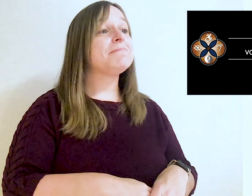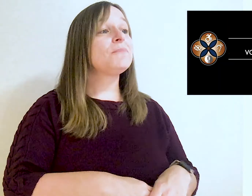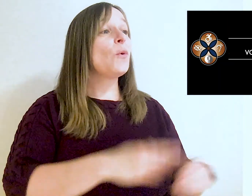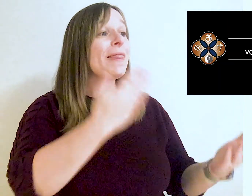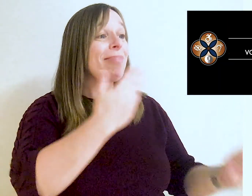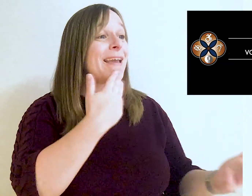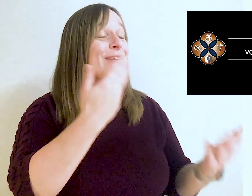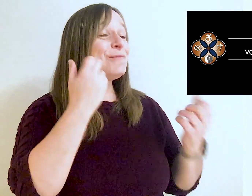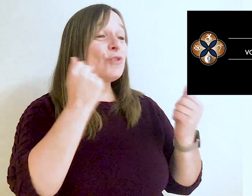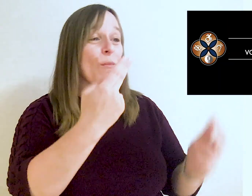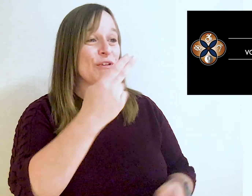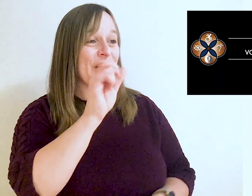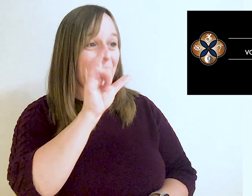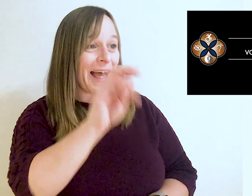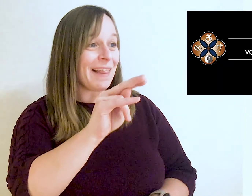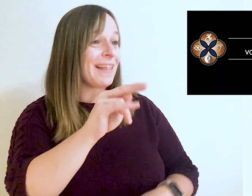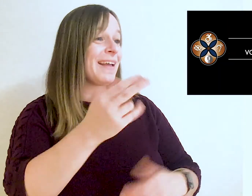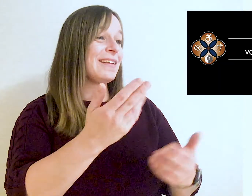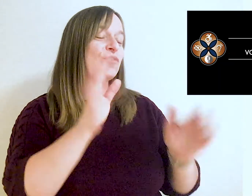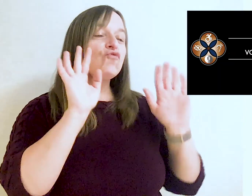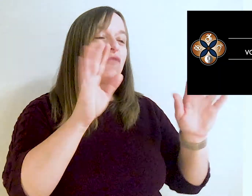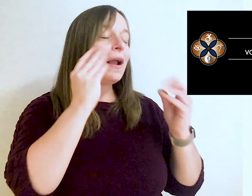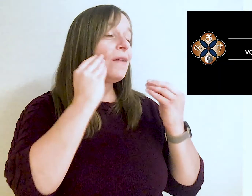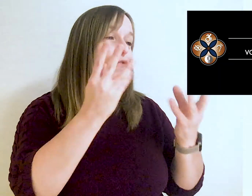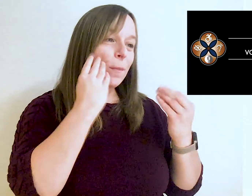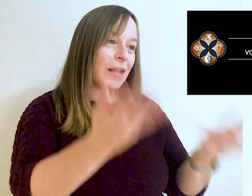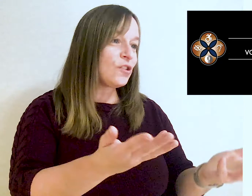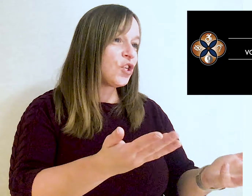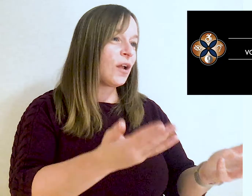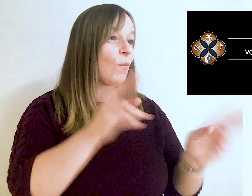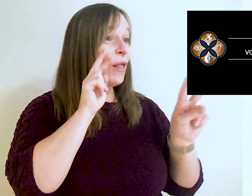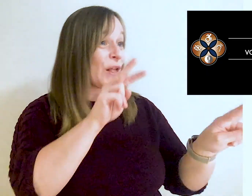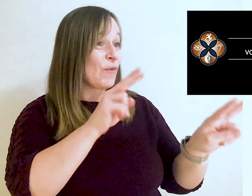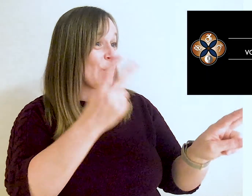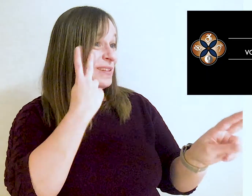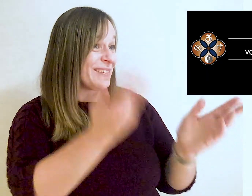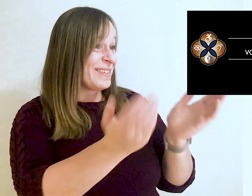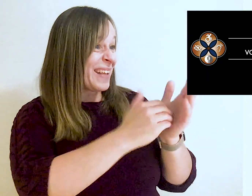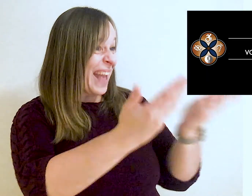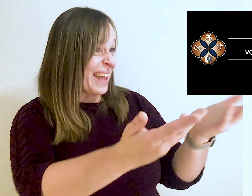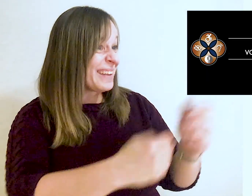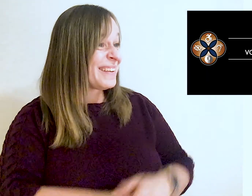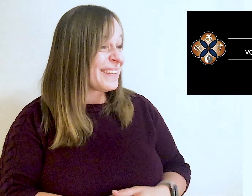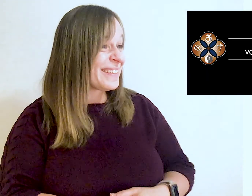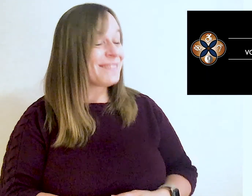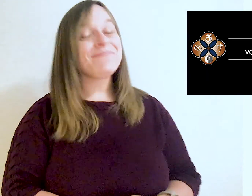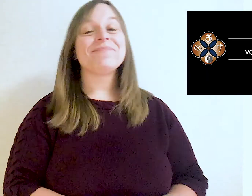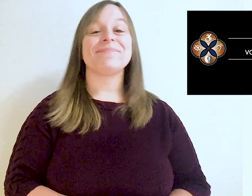Well, thank you so much for your time Helen. This is such great information and we look forward to speaking with you again.